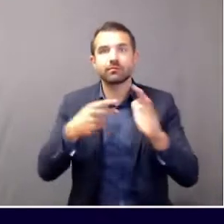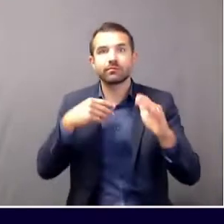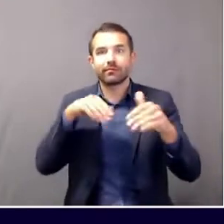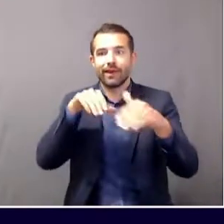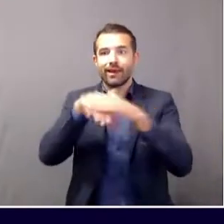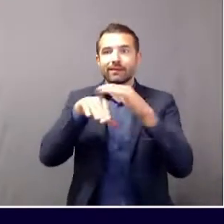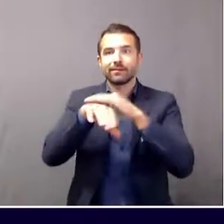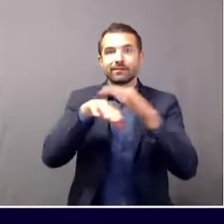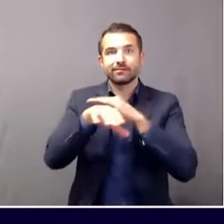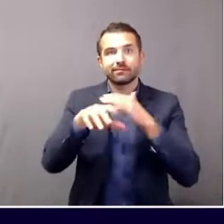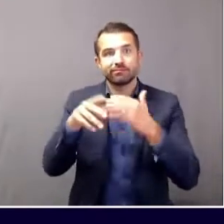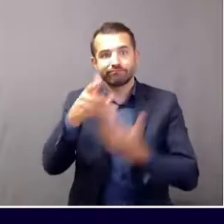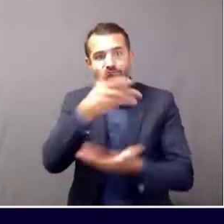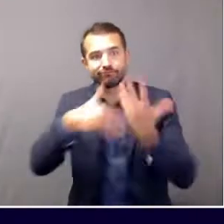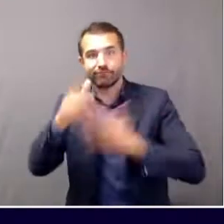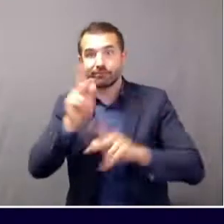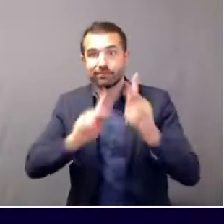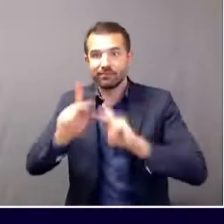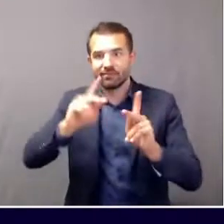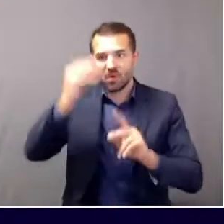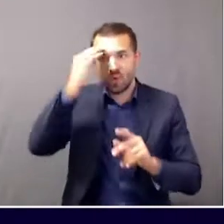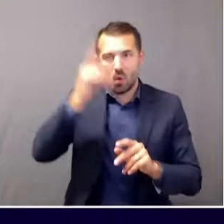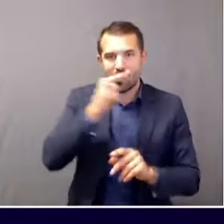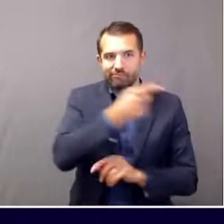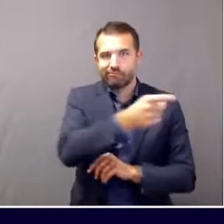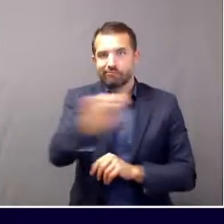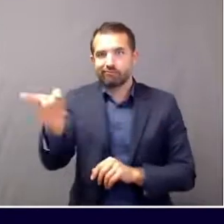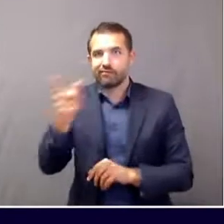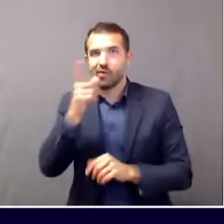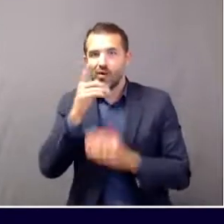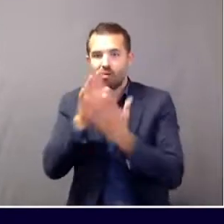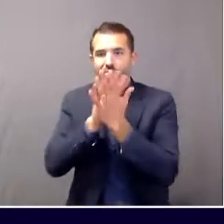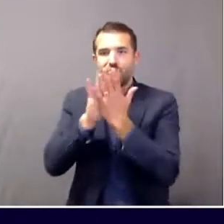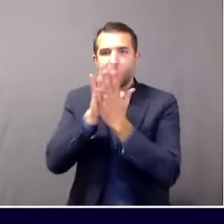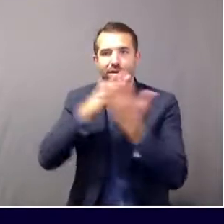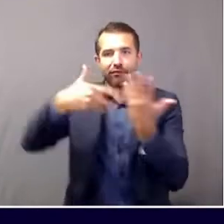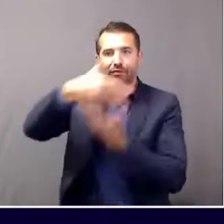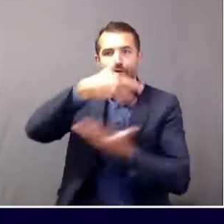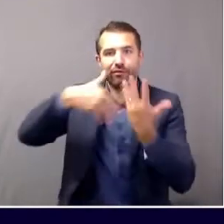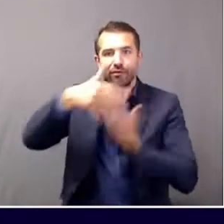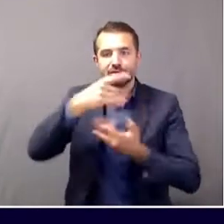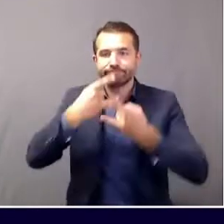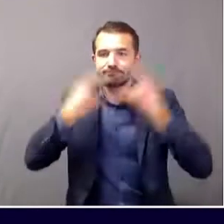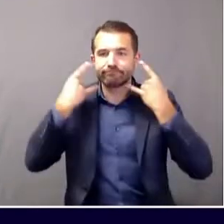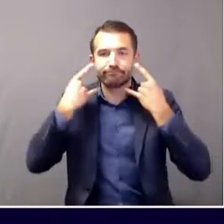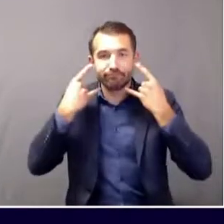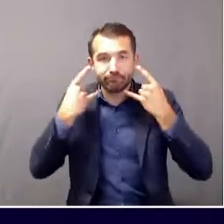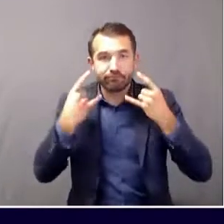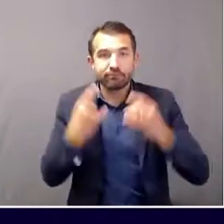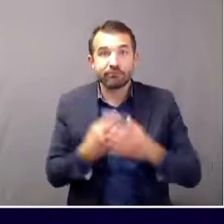and interacting with there's no shame in wearing a